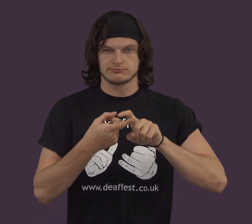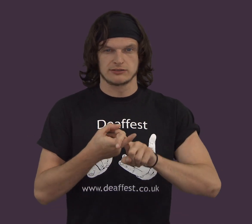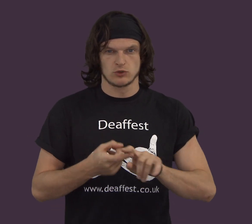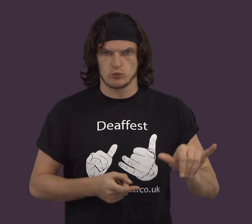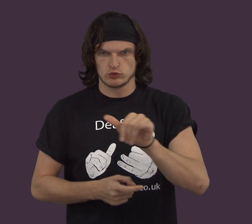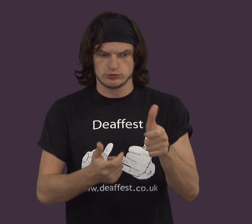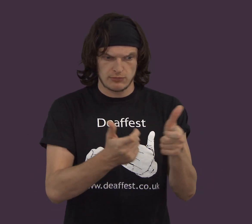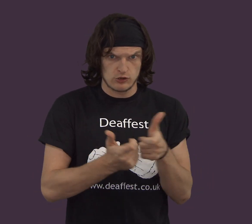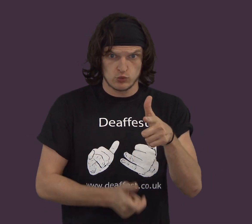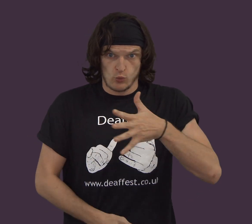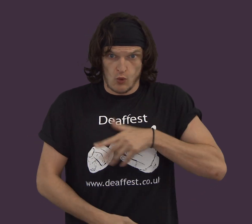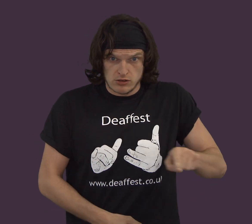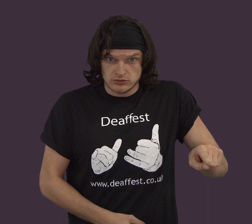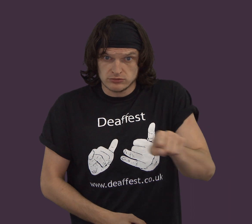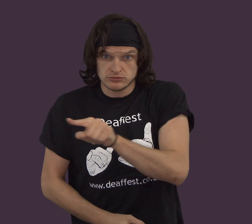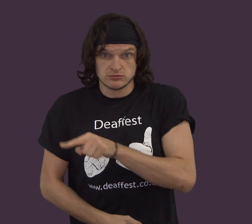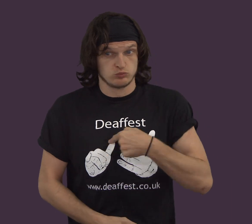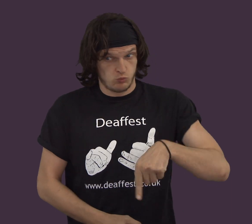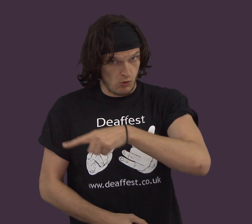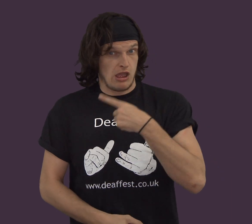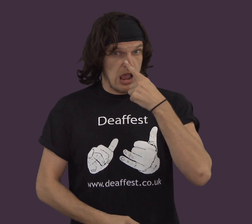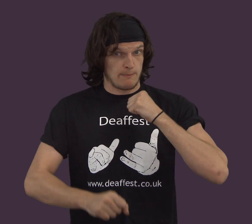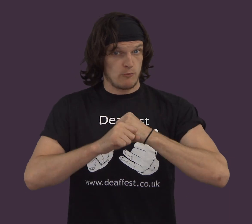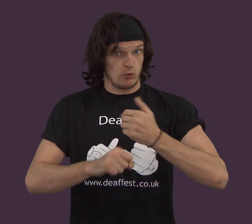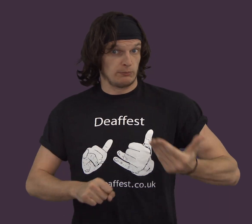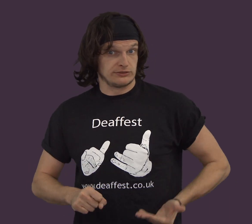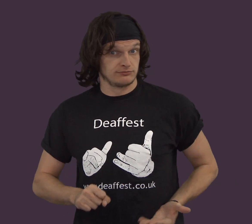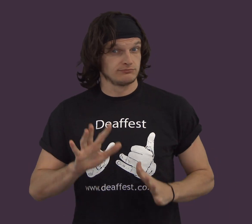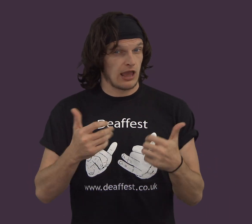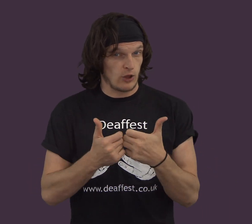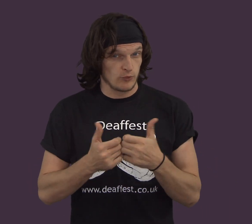Depending which package you decide on, we can promote your business by: